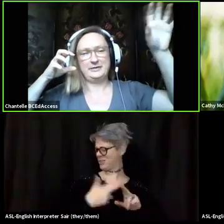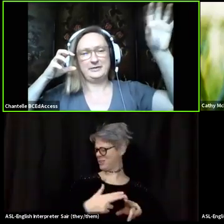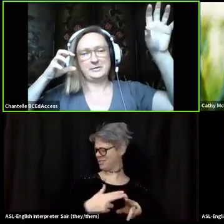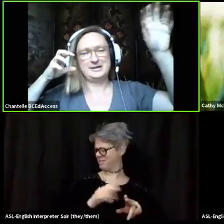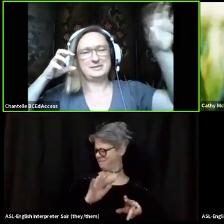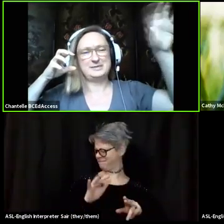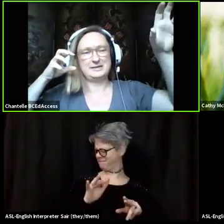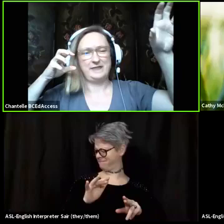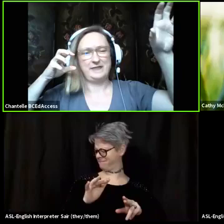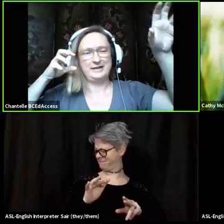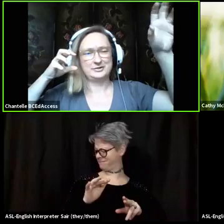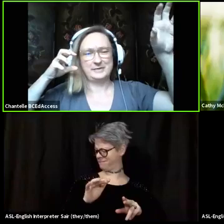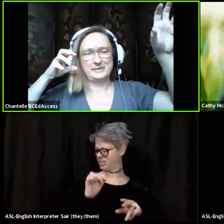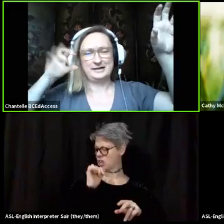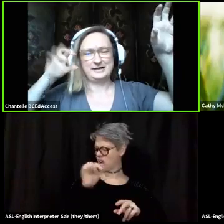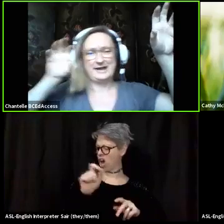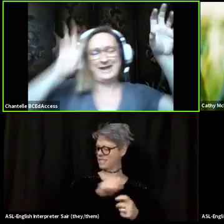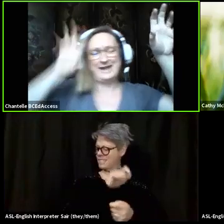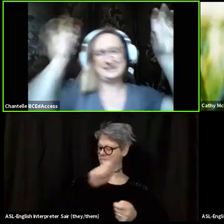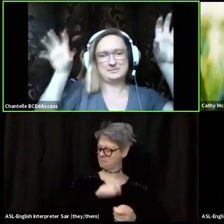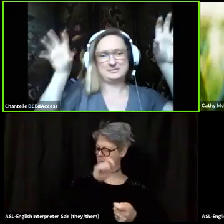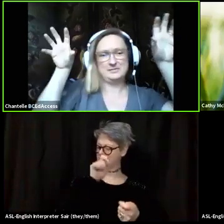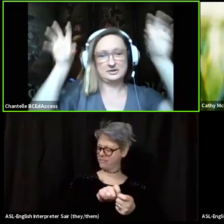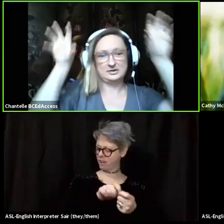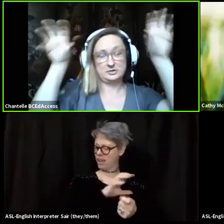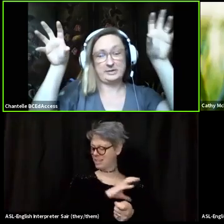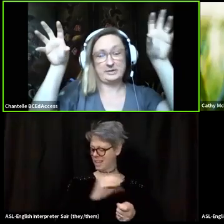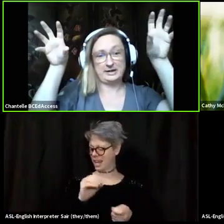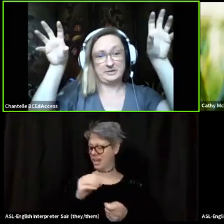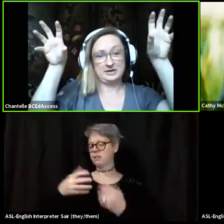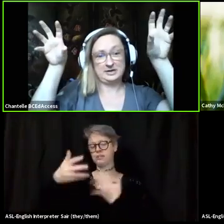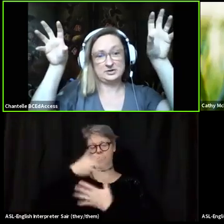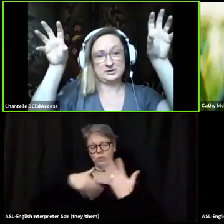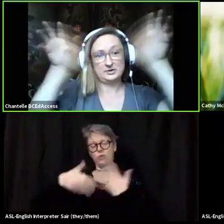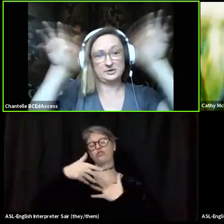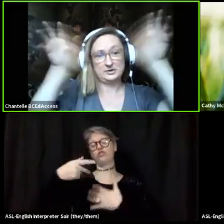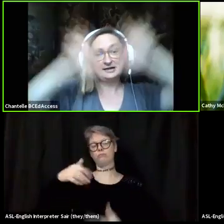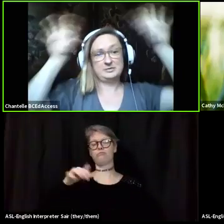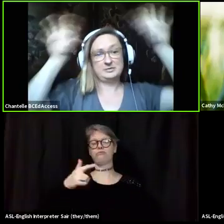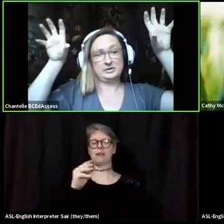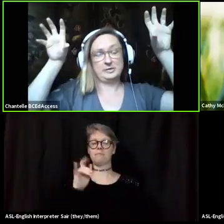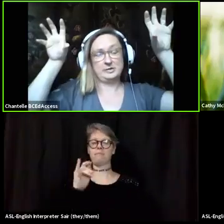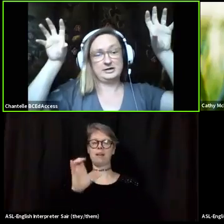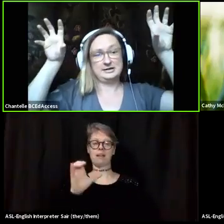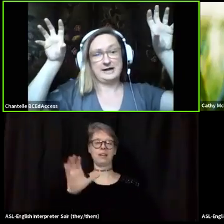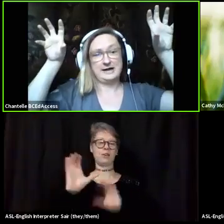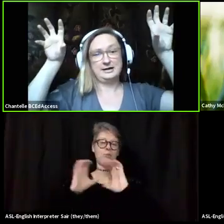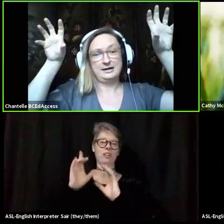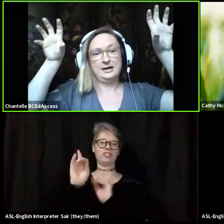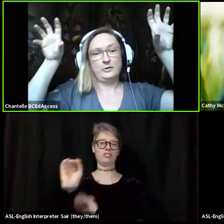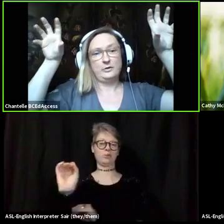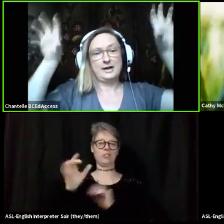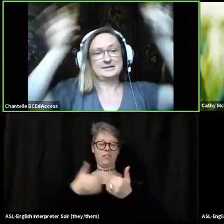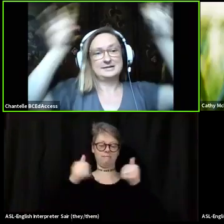and to. Now I think it's called.